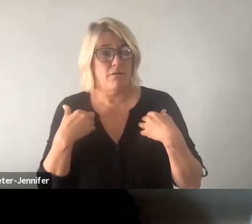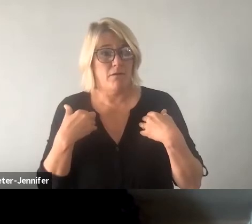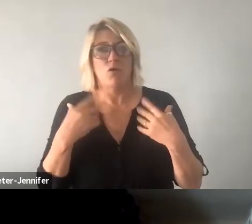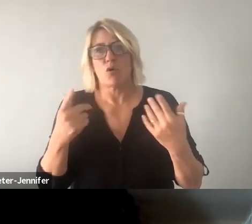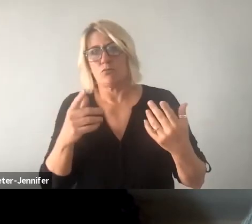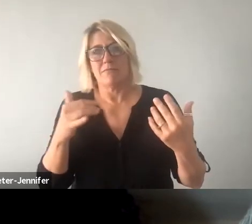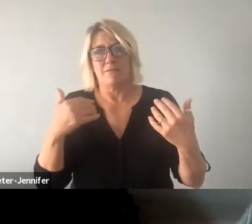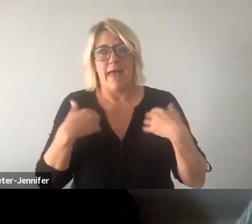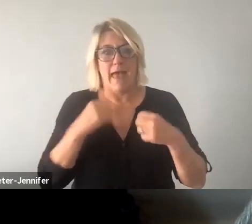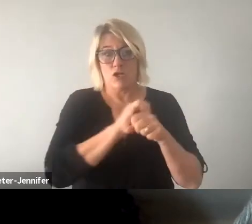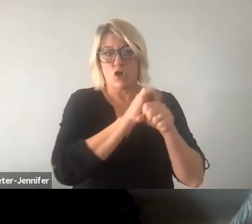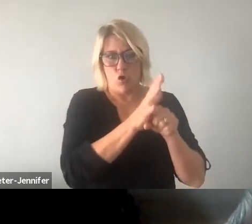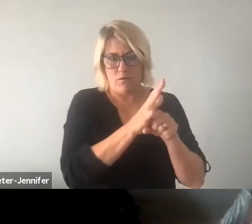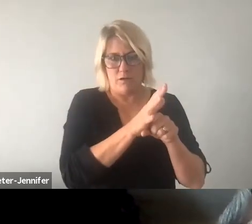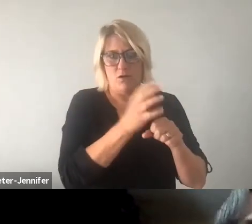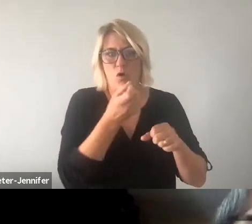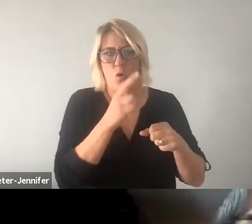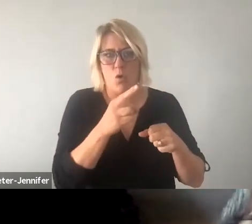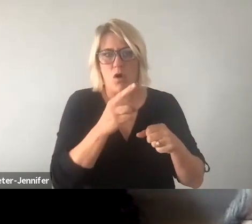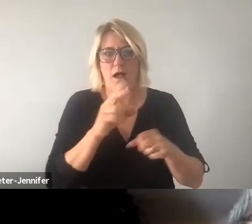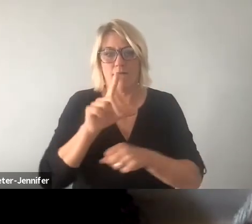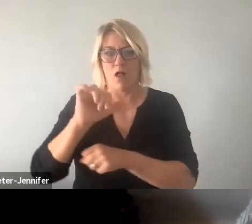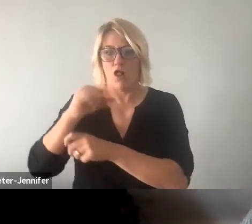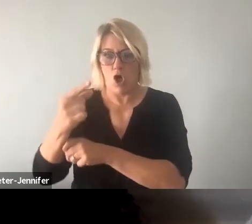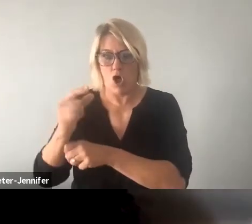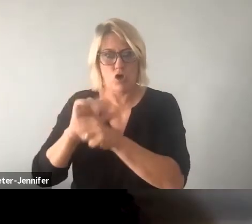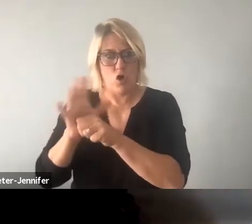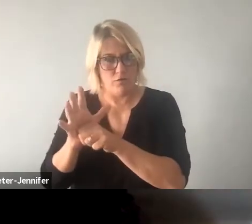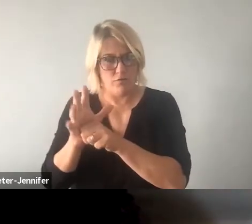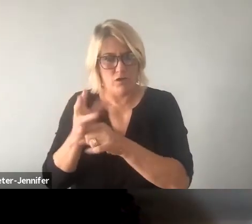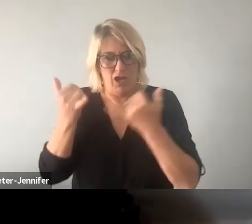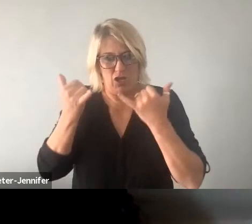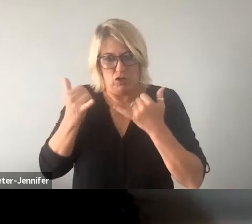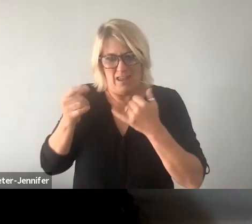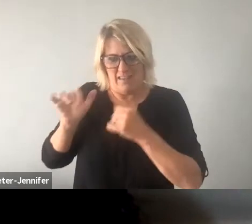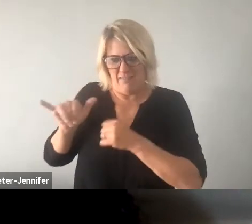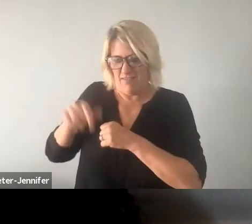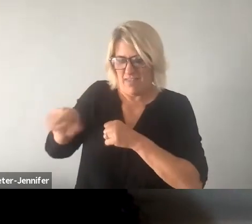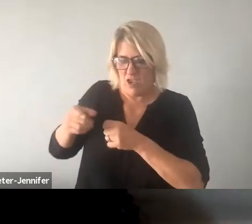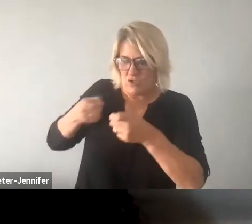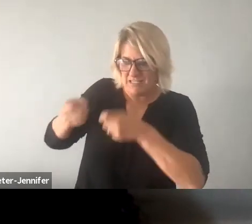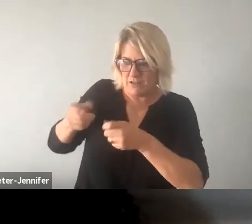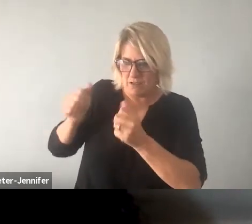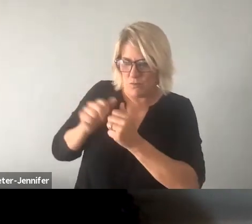accommodation in employment. One is individuals who have or have had COVID